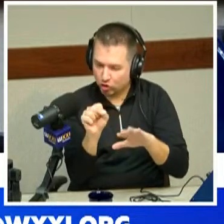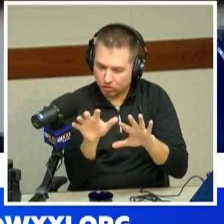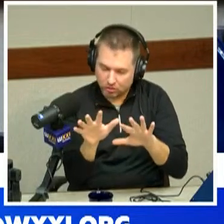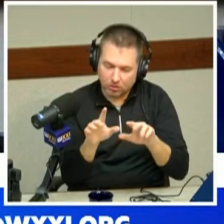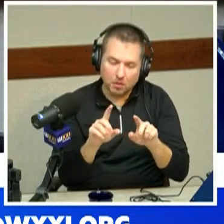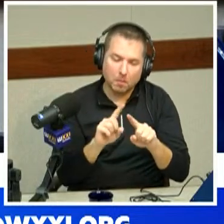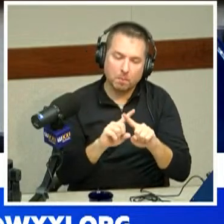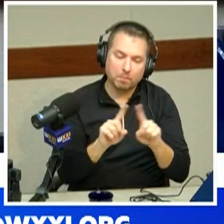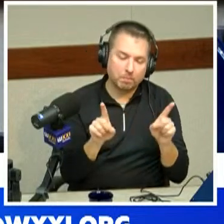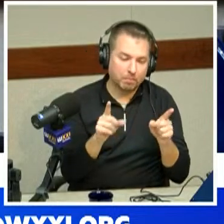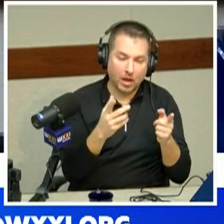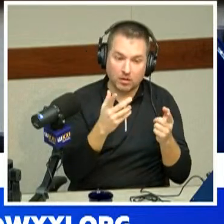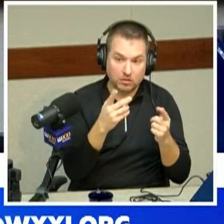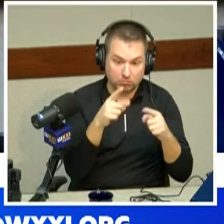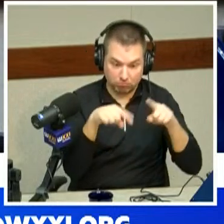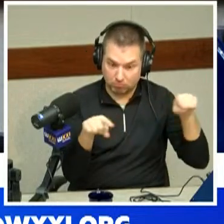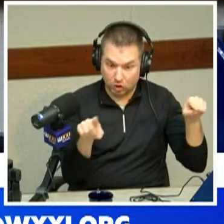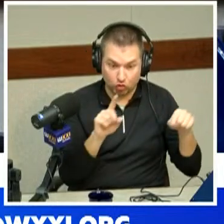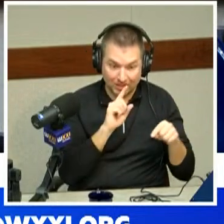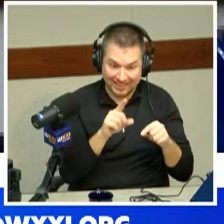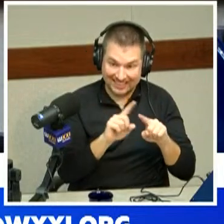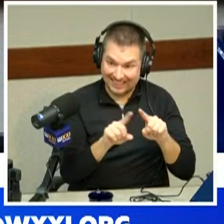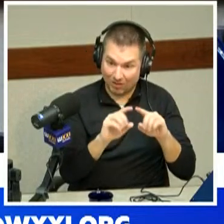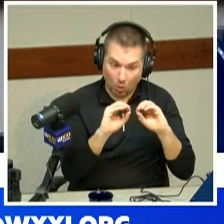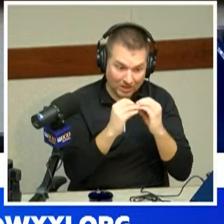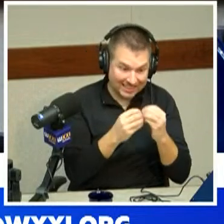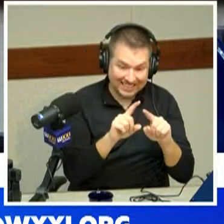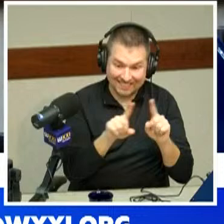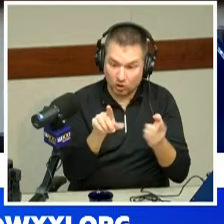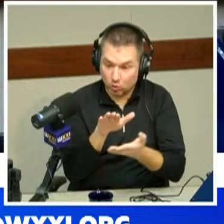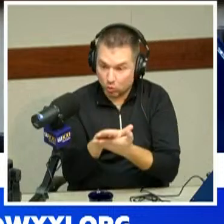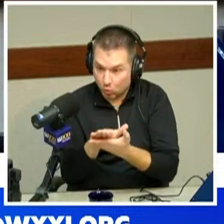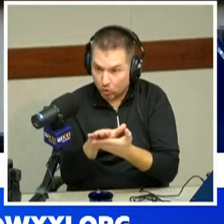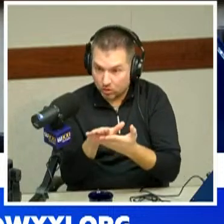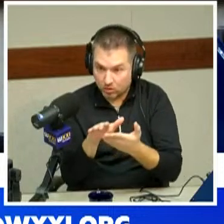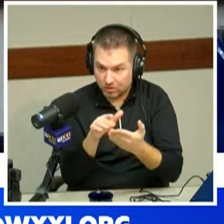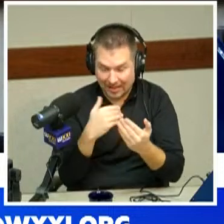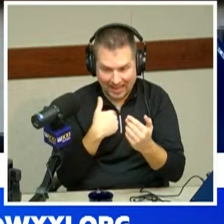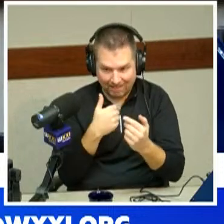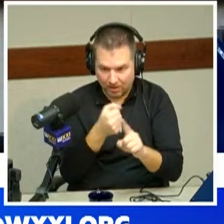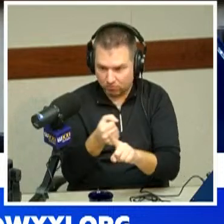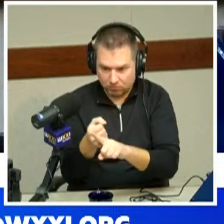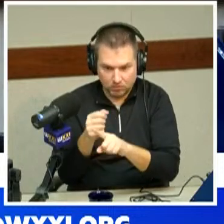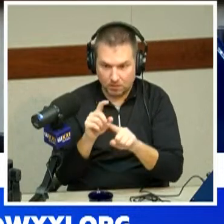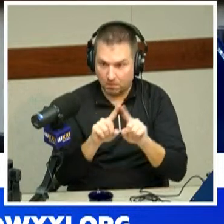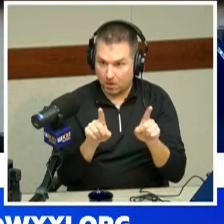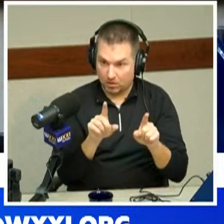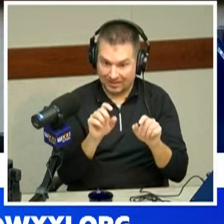schools um and allowing families to be able to find a connection themselves like oh I have a